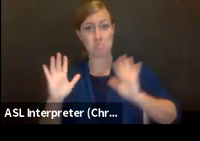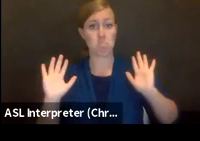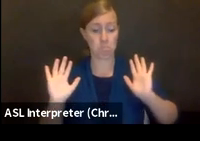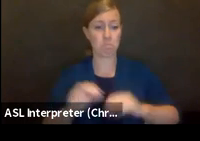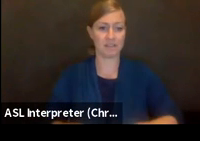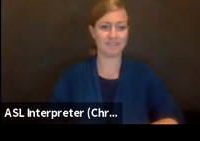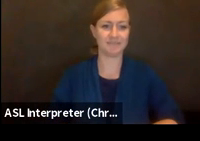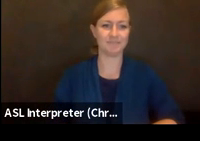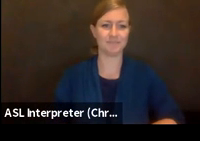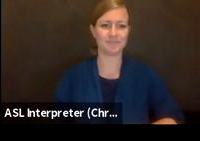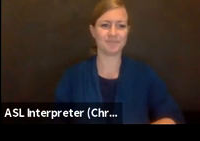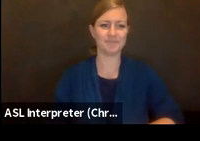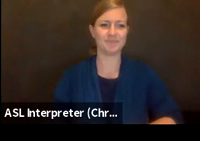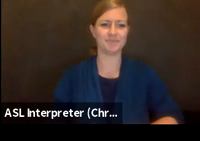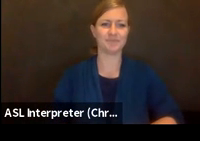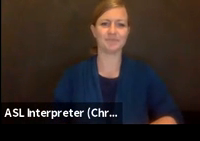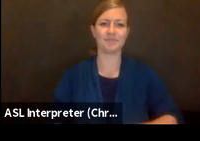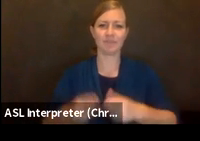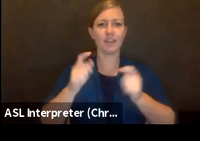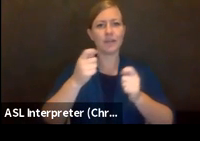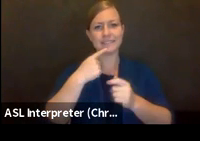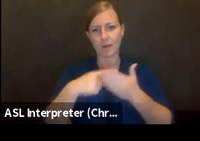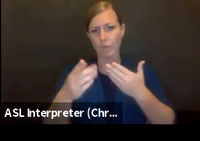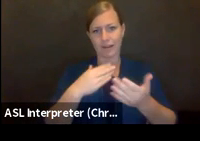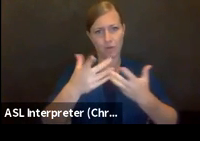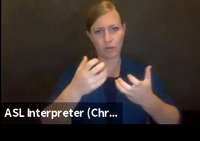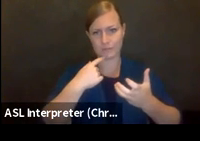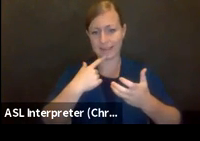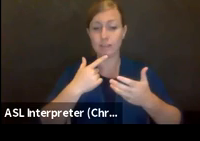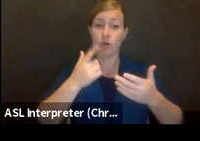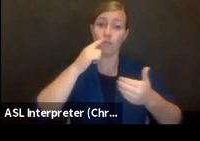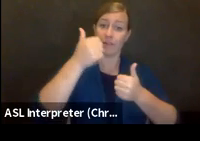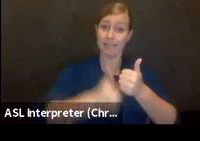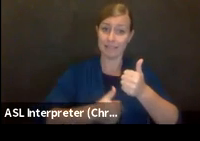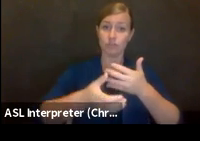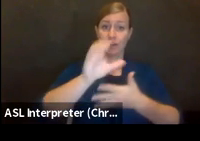ESD 189 - Amy Colburn: You know, whatever I wanted this to say so you can see for each criteria you can